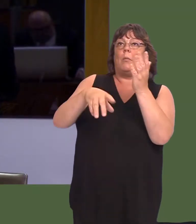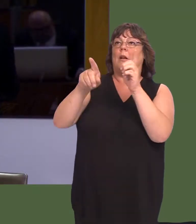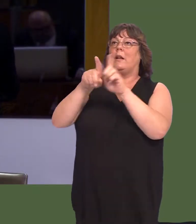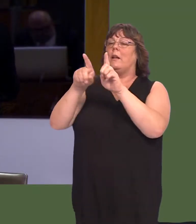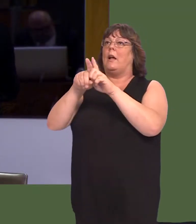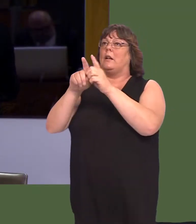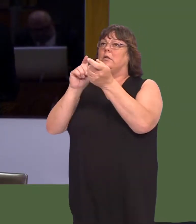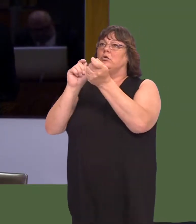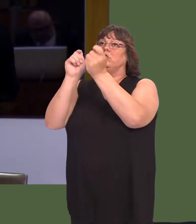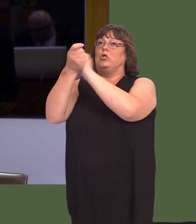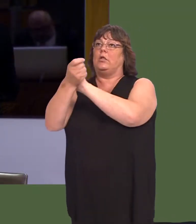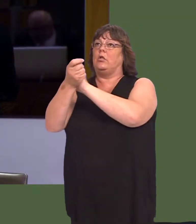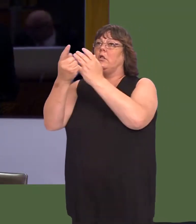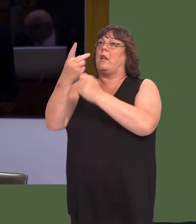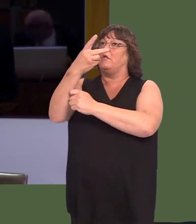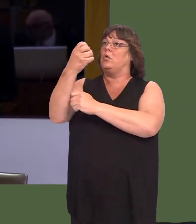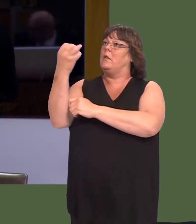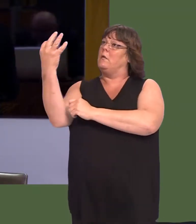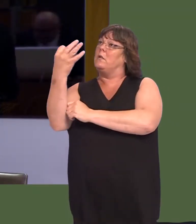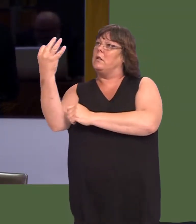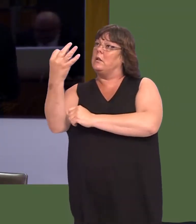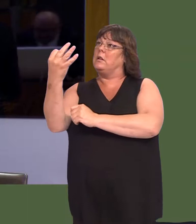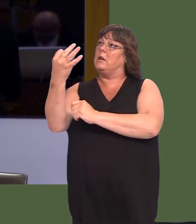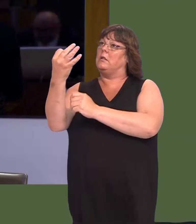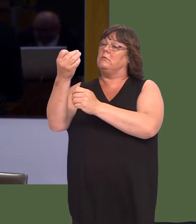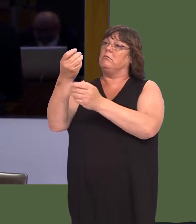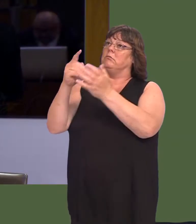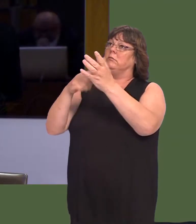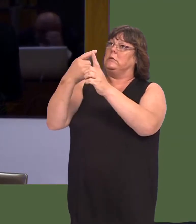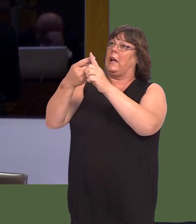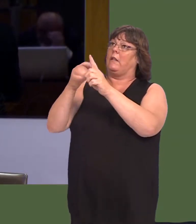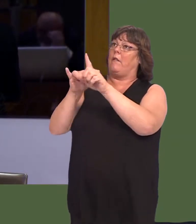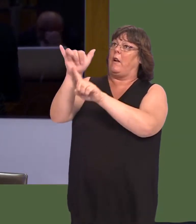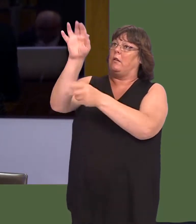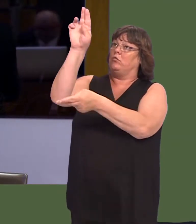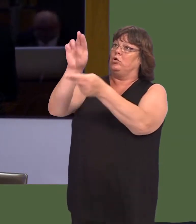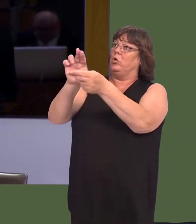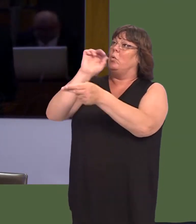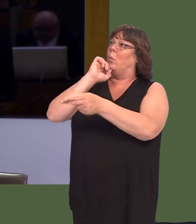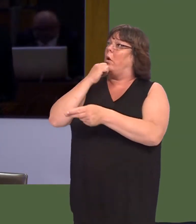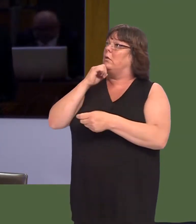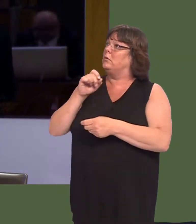to reducing it from 2018, what are you going to do to ensure that air passenger duty is